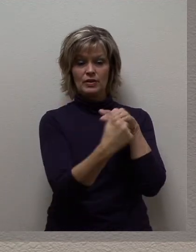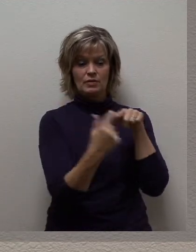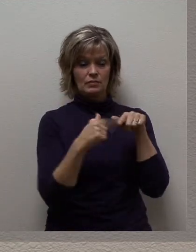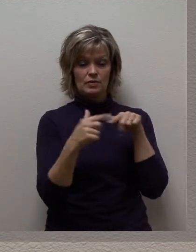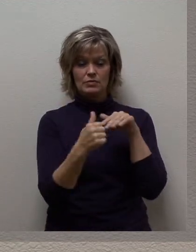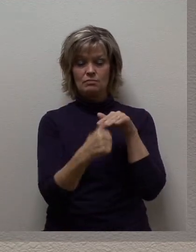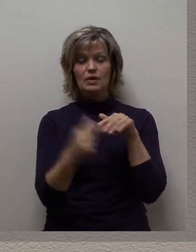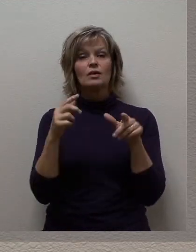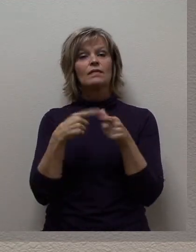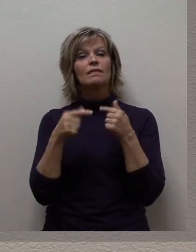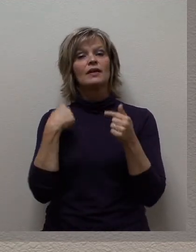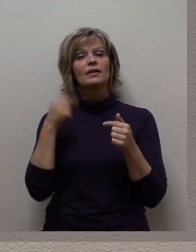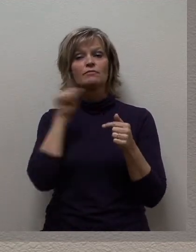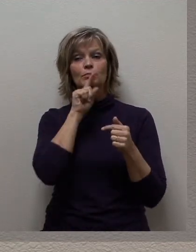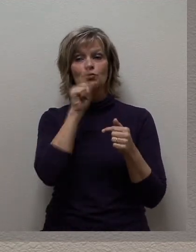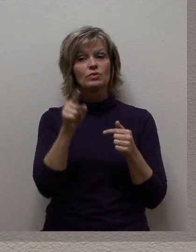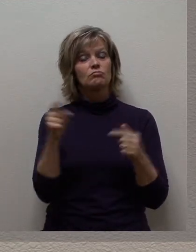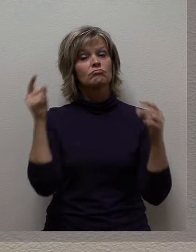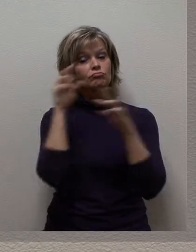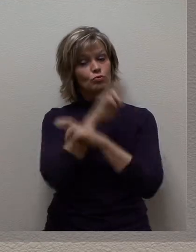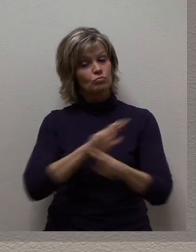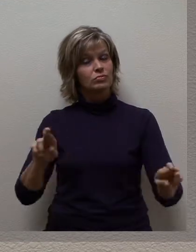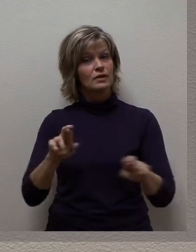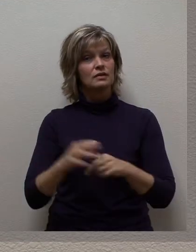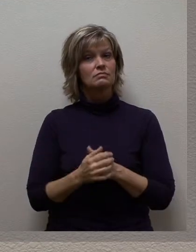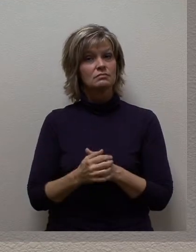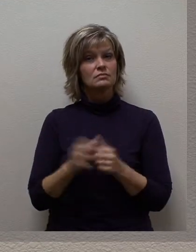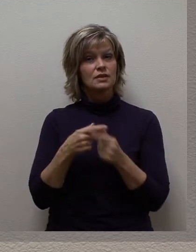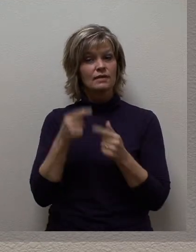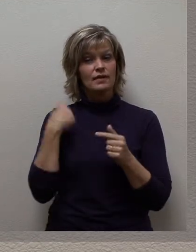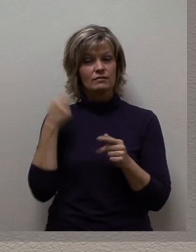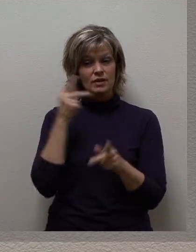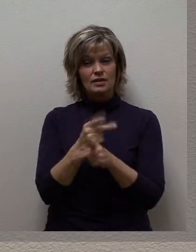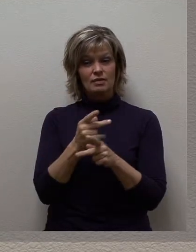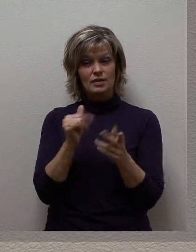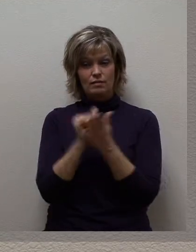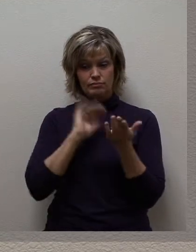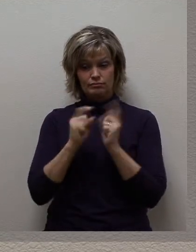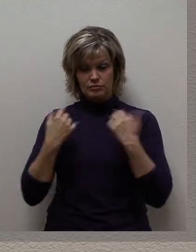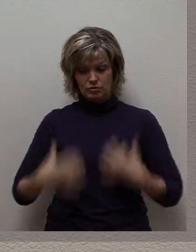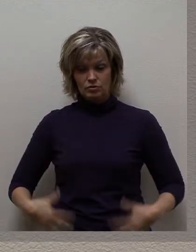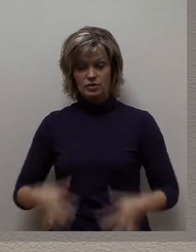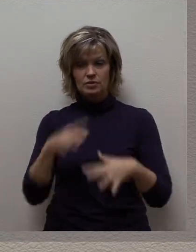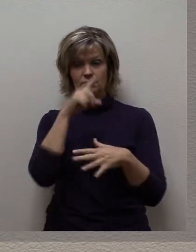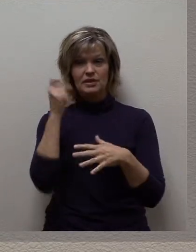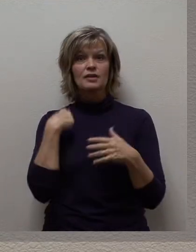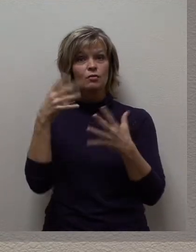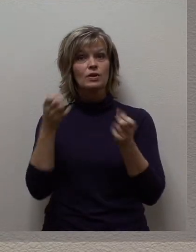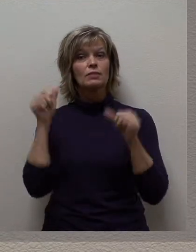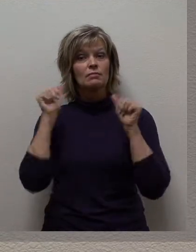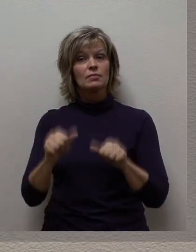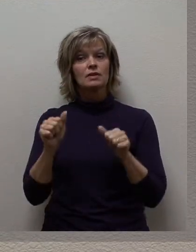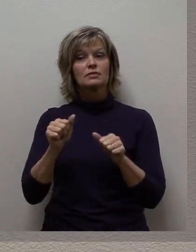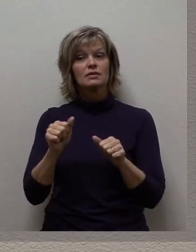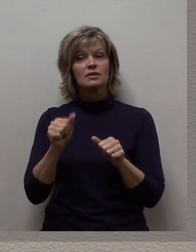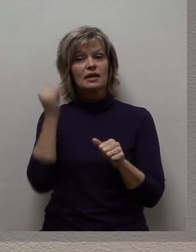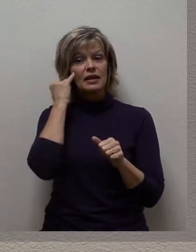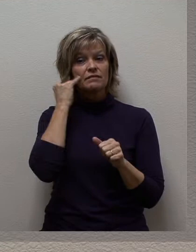so I had to be basically ready. I would have to keep that change of clothes, because I wanted to be available when the Mayor needed to do a press conference.